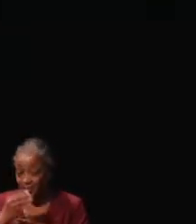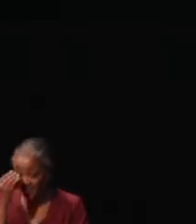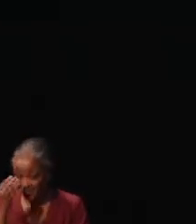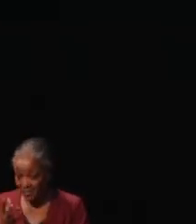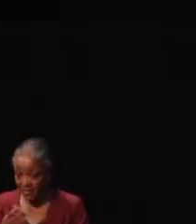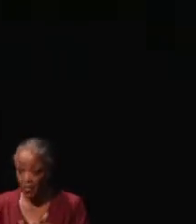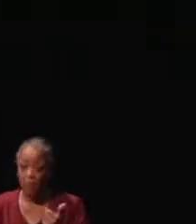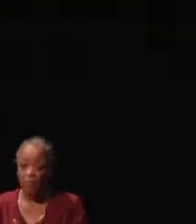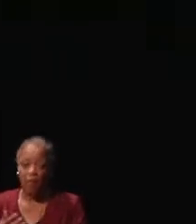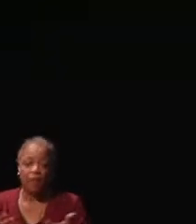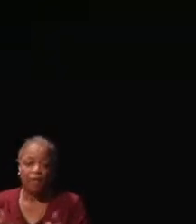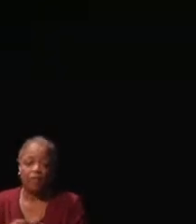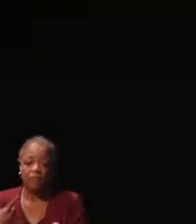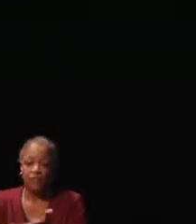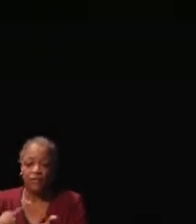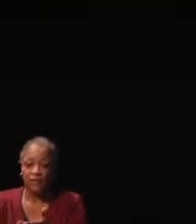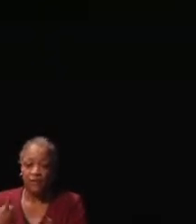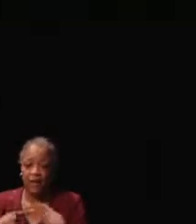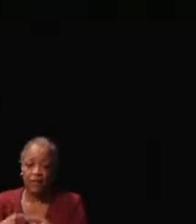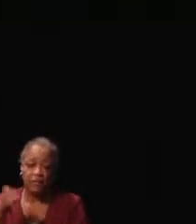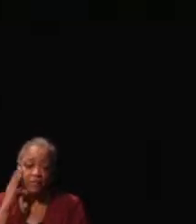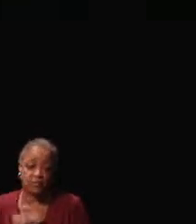much of what we're going to discuss today came from our experiences working with